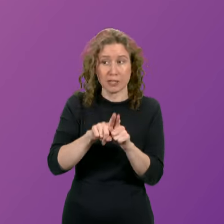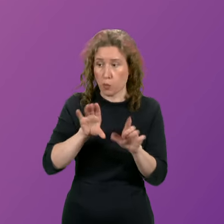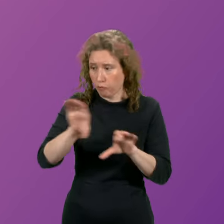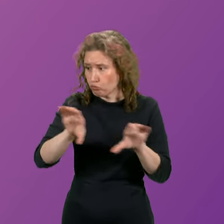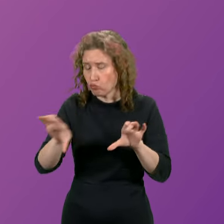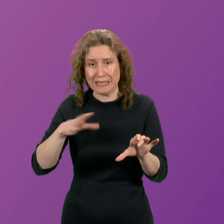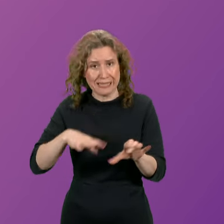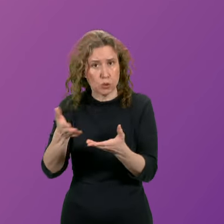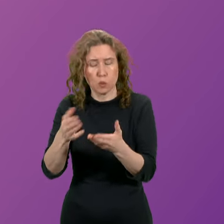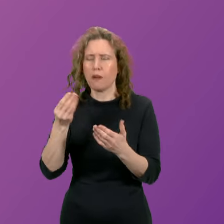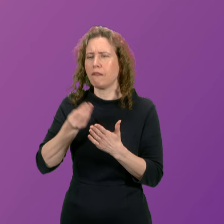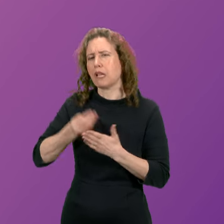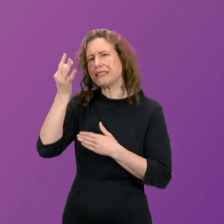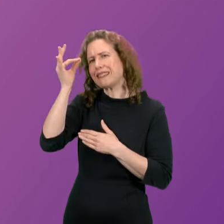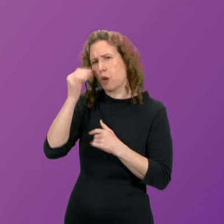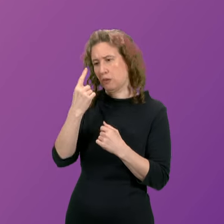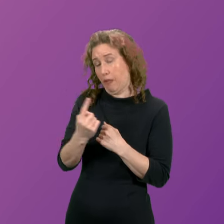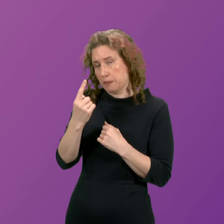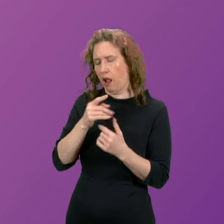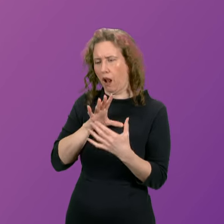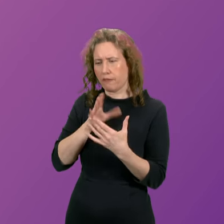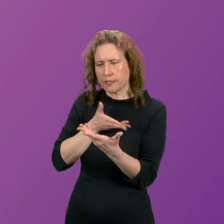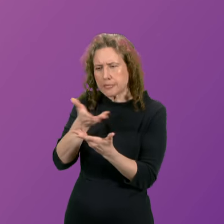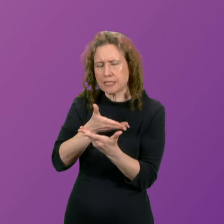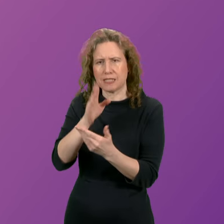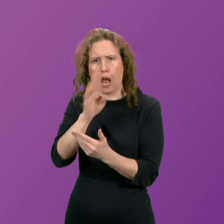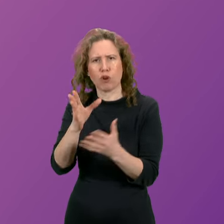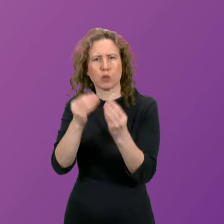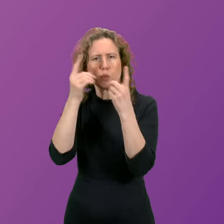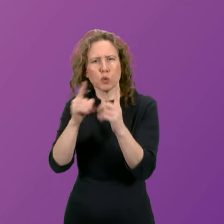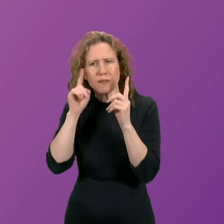The Scottish Funding Council engages directly with institutions to support them with the